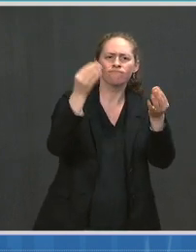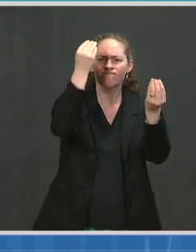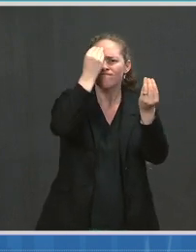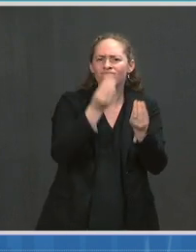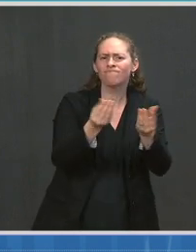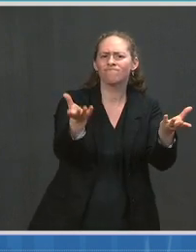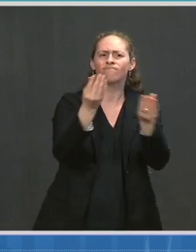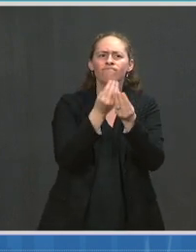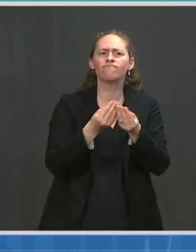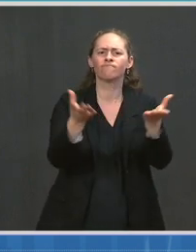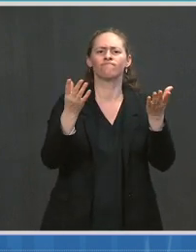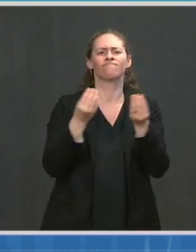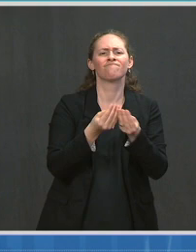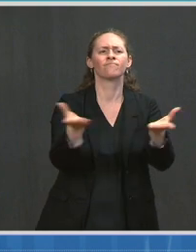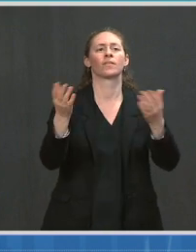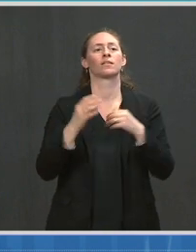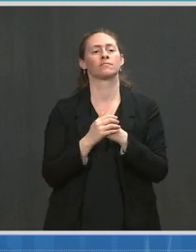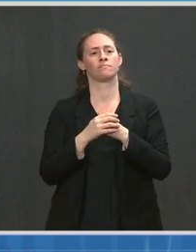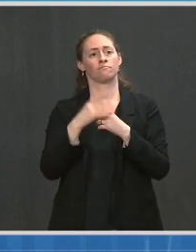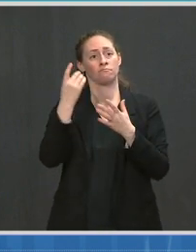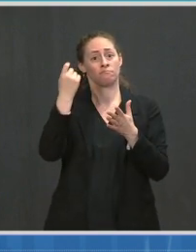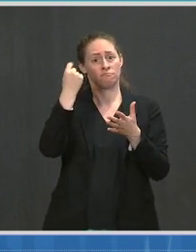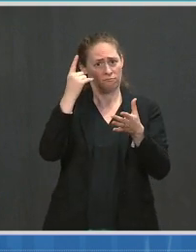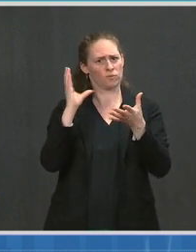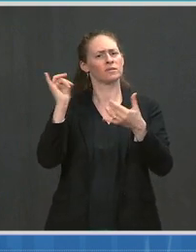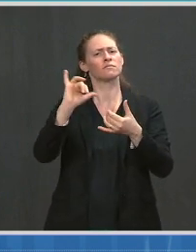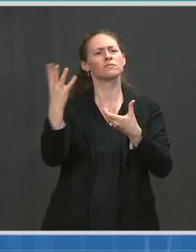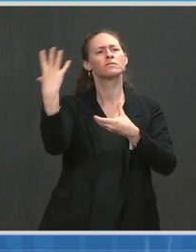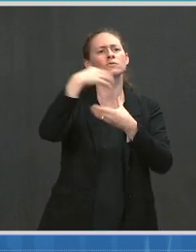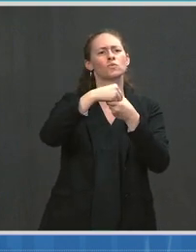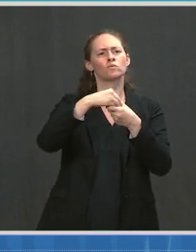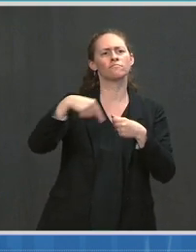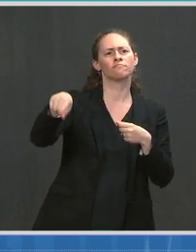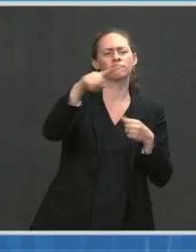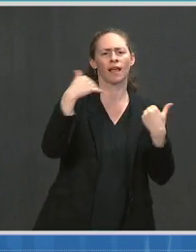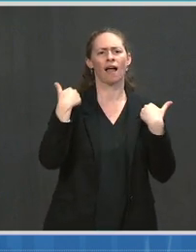and limited mobility, of transportation to a FEMA supported mass vaccination site.